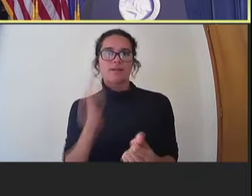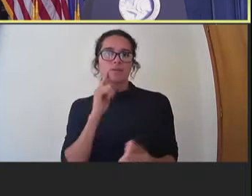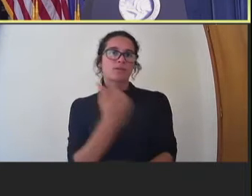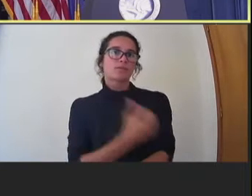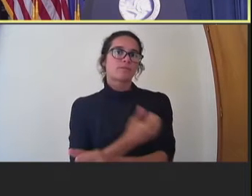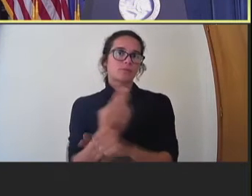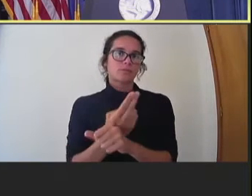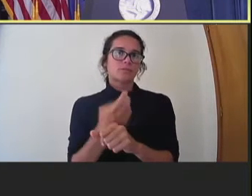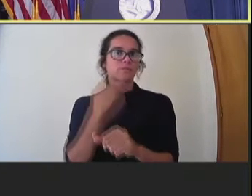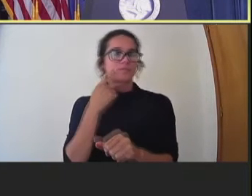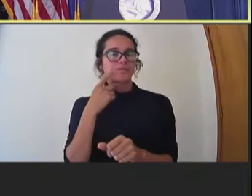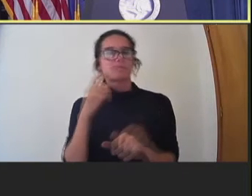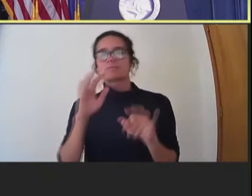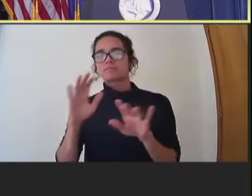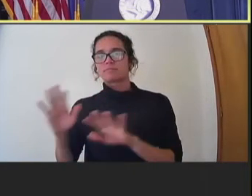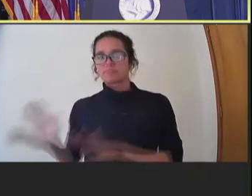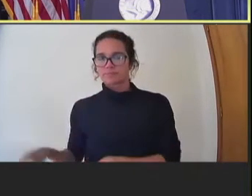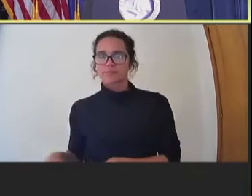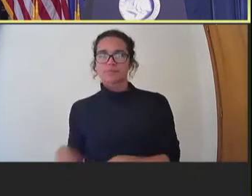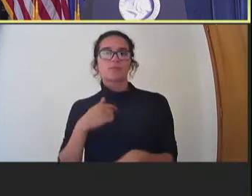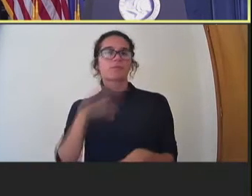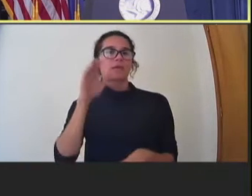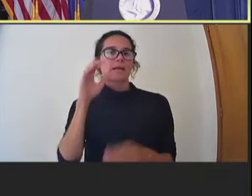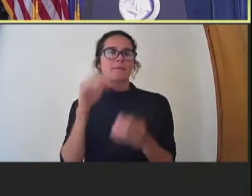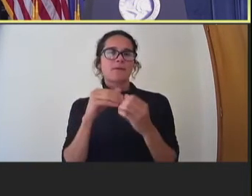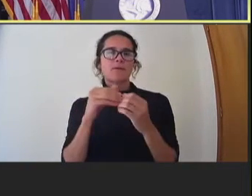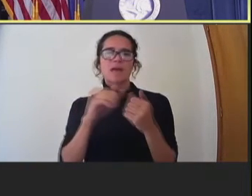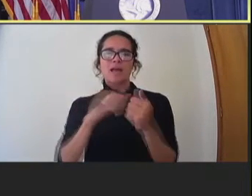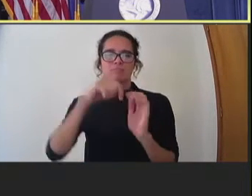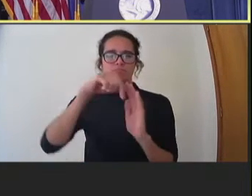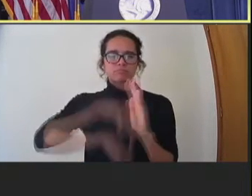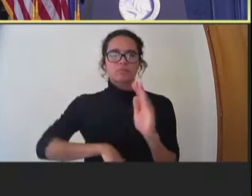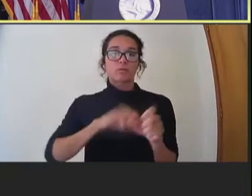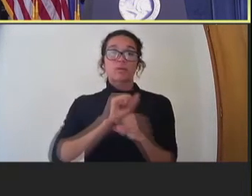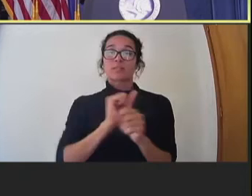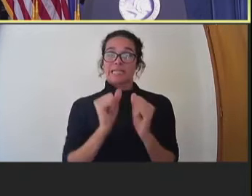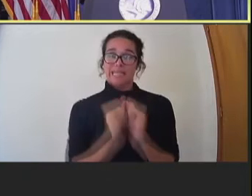we're working all together, stronger together, and to catalyze change for